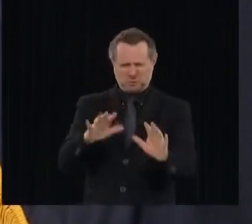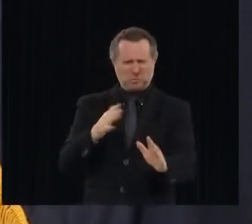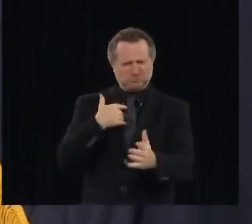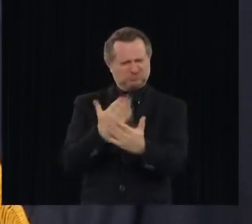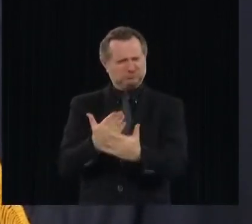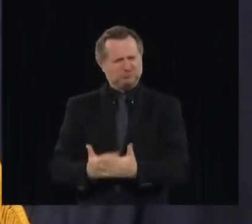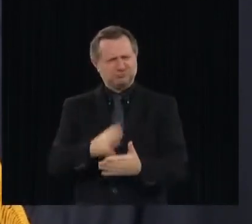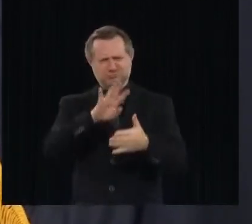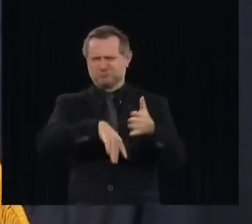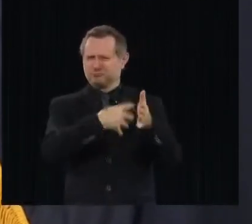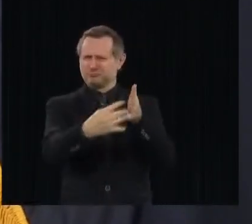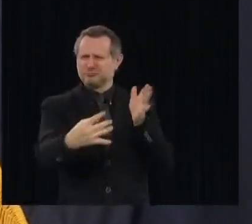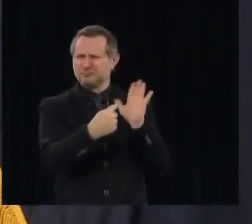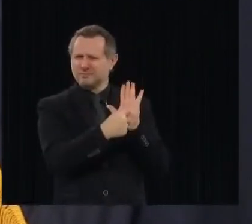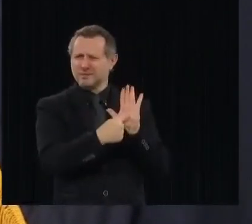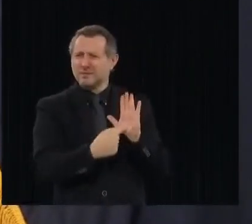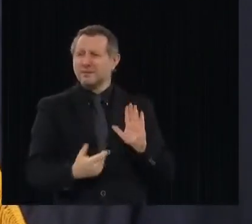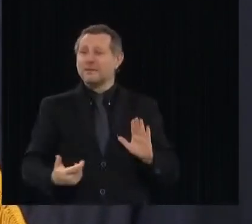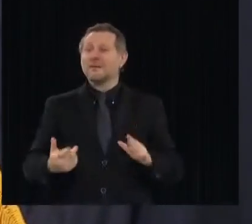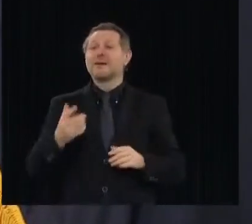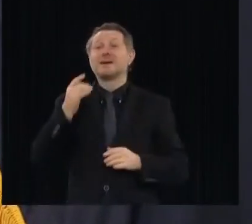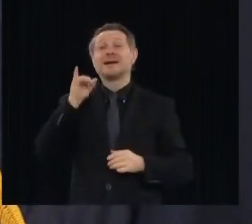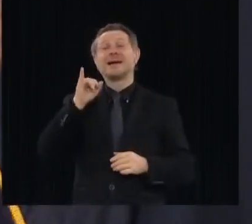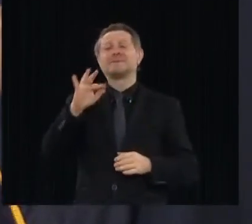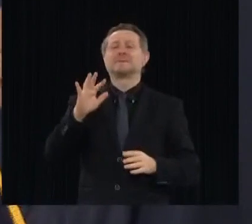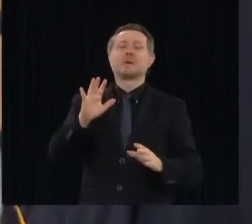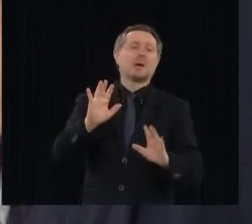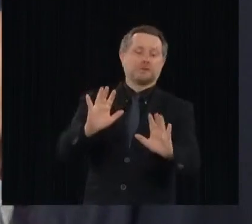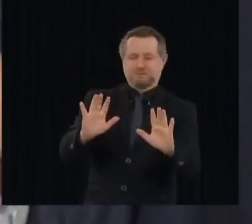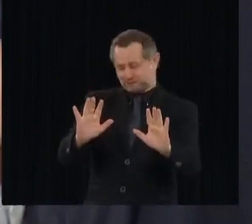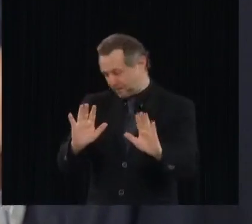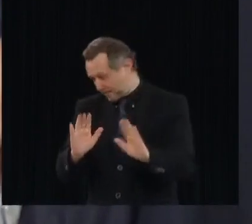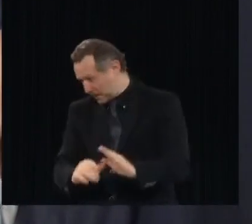INFECTION RATE THAN THE GENERAL PUBLIC, WE CAN PULL IT UP FOR